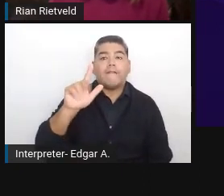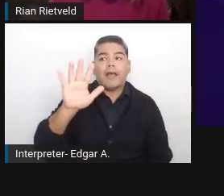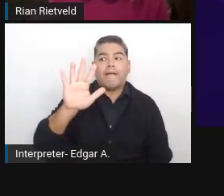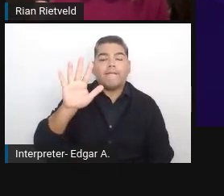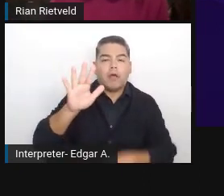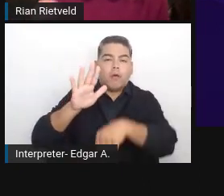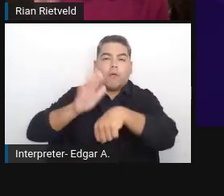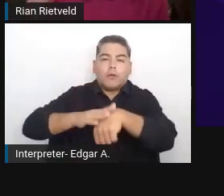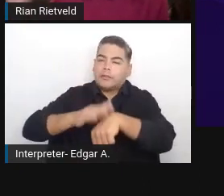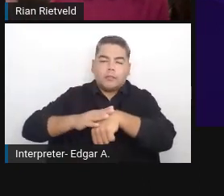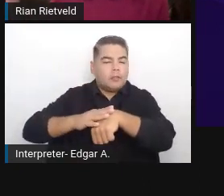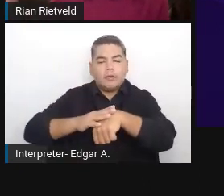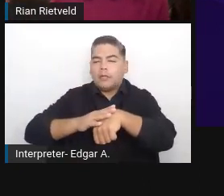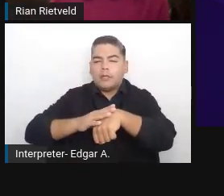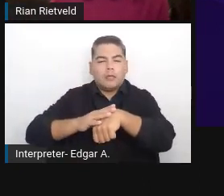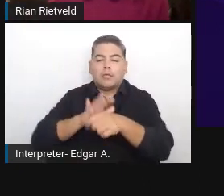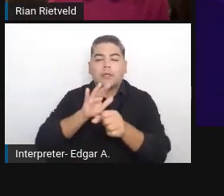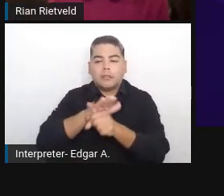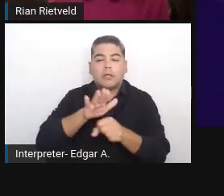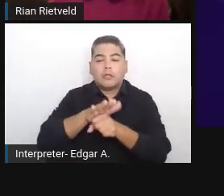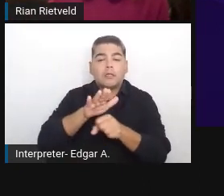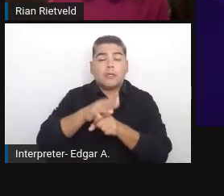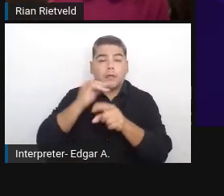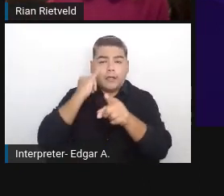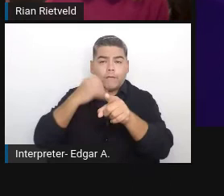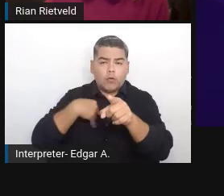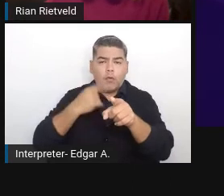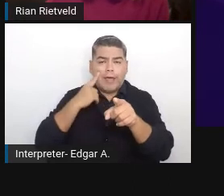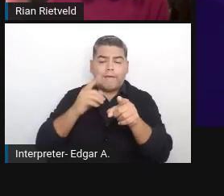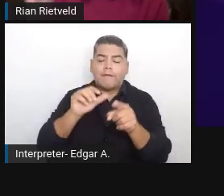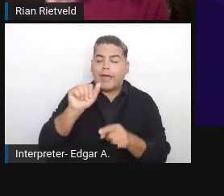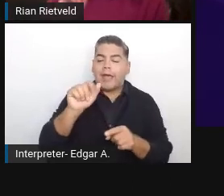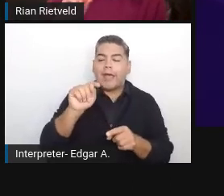If you add an attribute required to a form element,